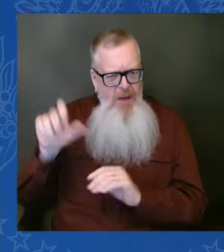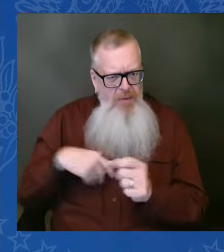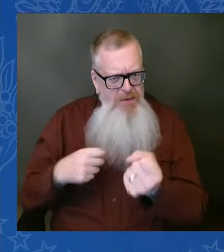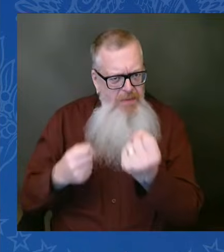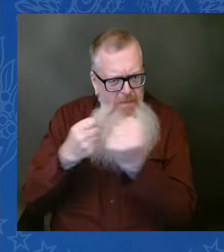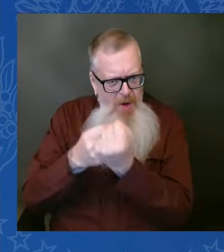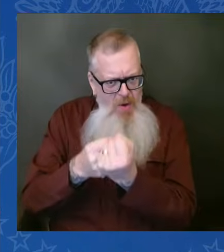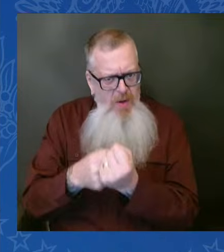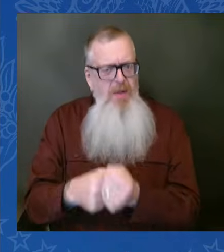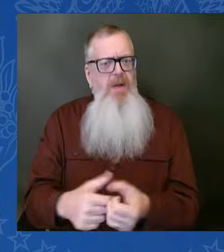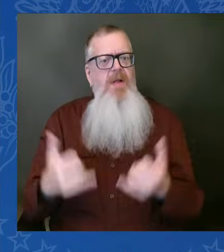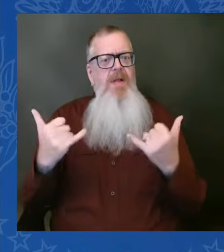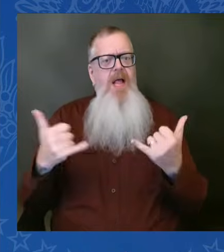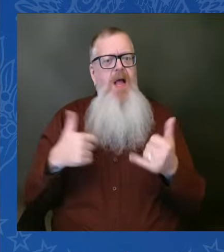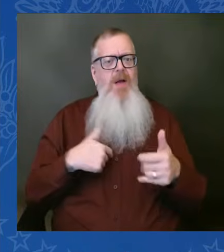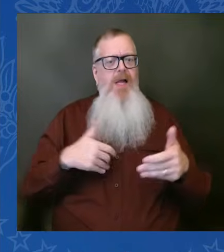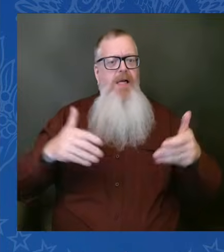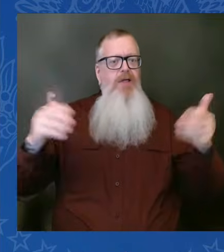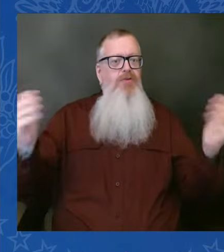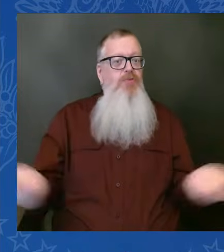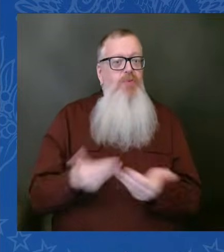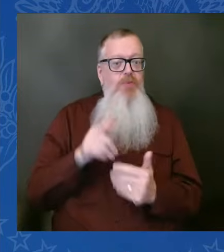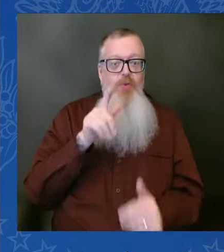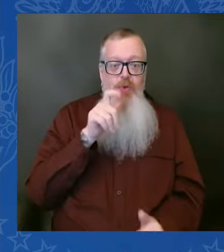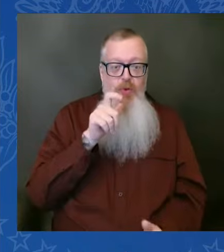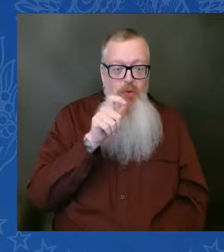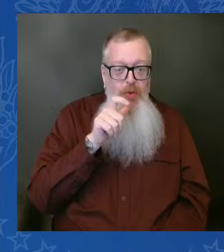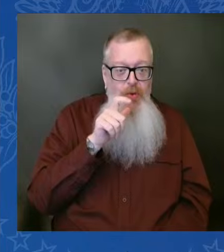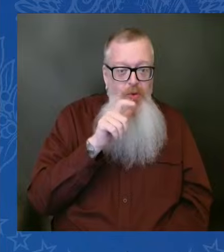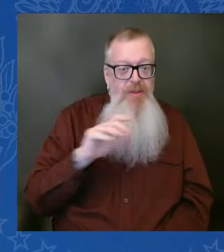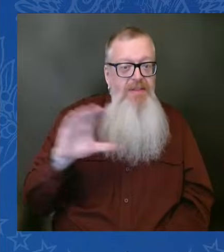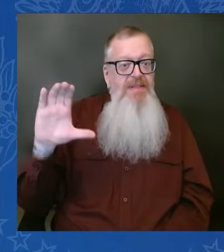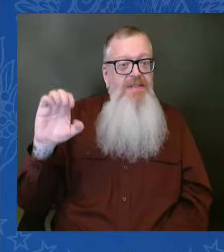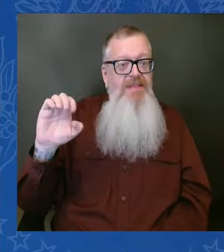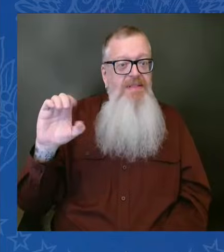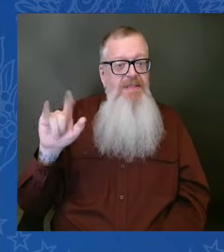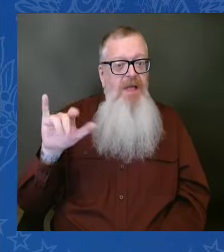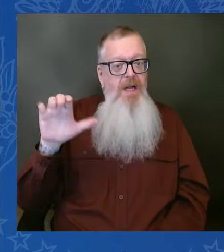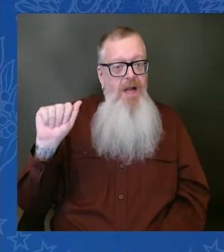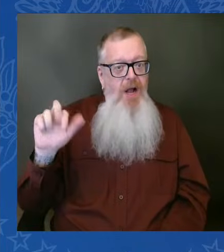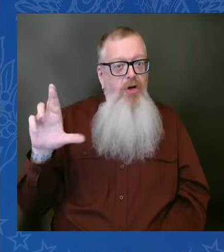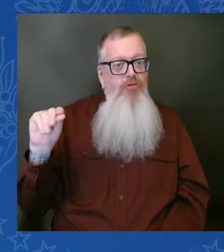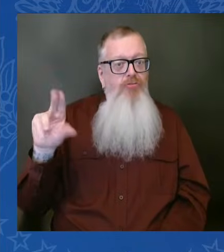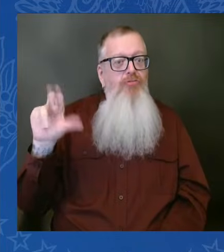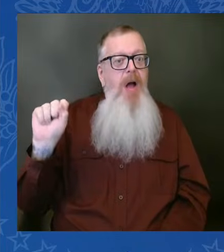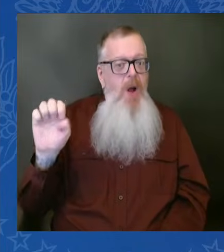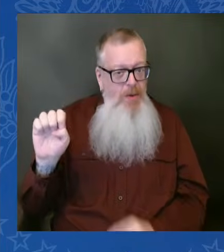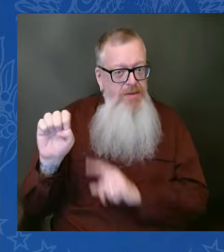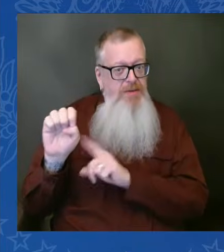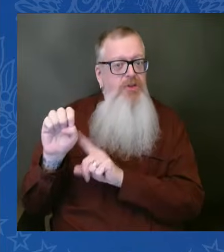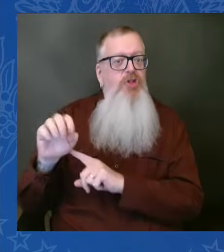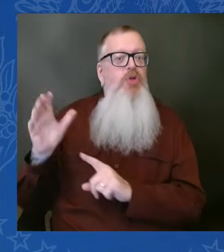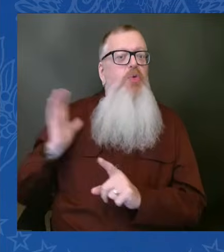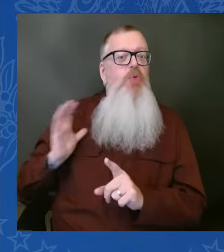many of you probably know that she was chairman of the President's Council of Economic Advisors. We're thrilled to have recruited her Brookings,